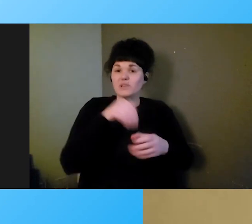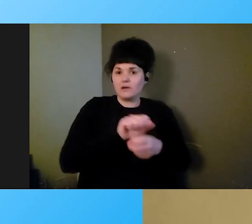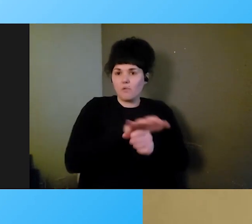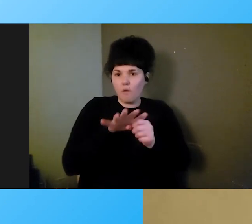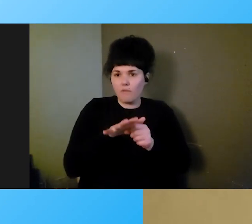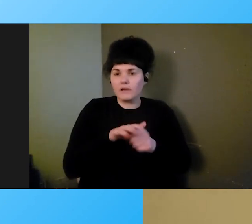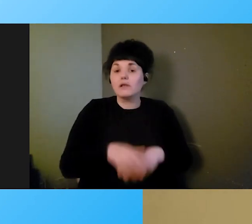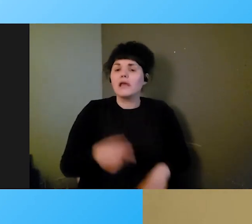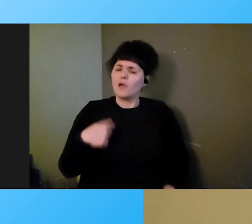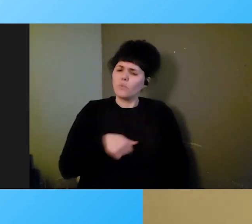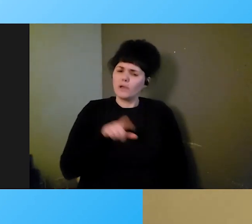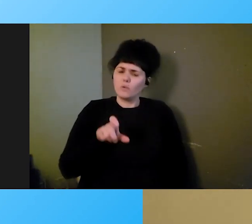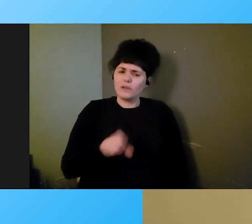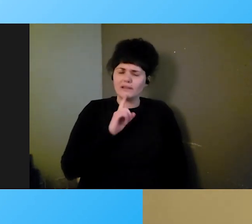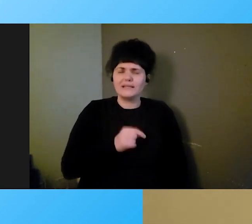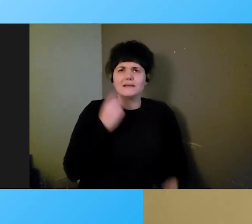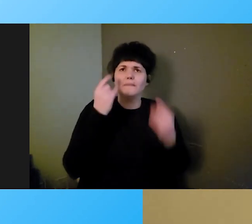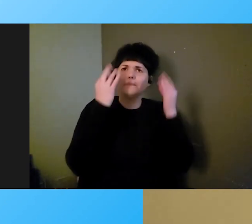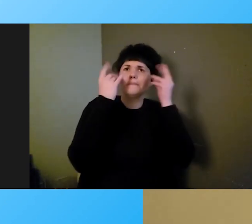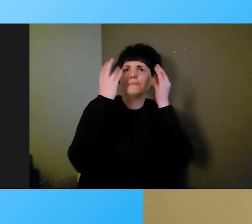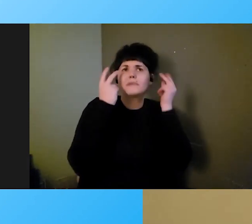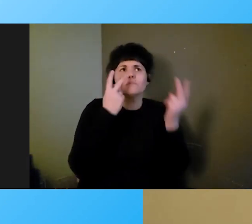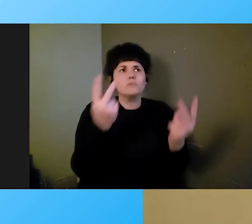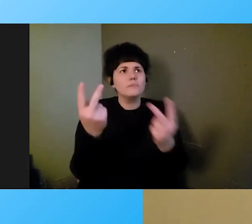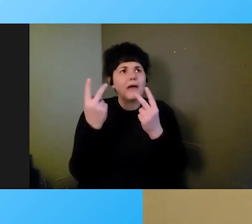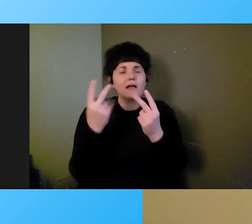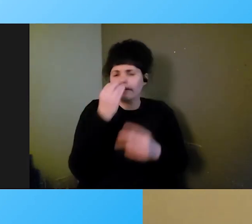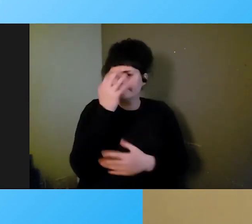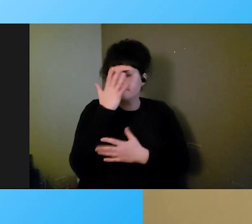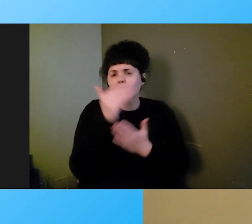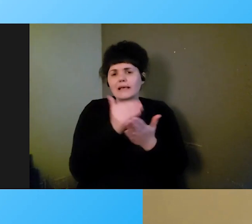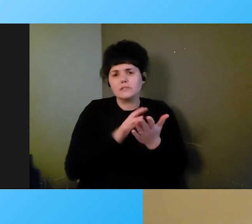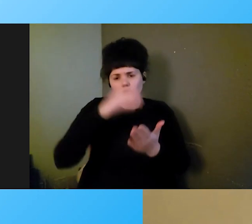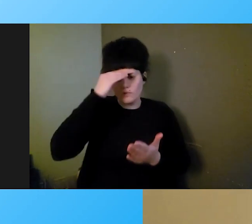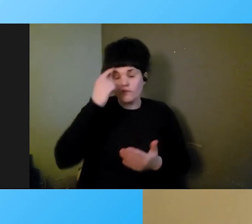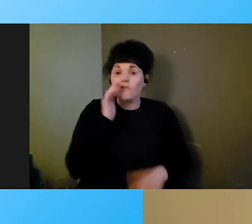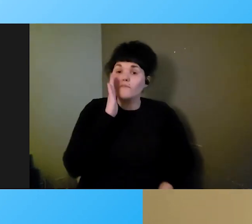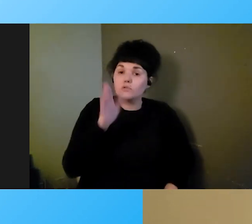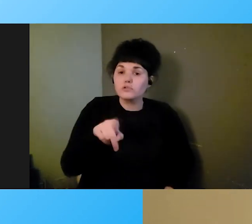learned in preparation for future disasters and future public health emergencies. What